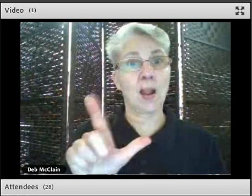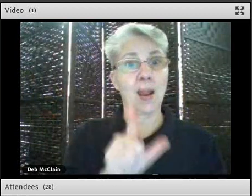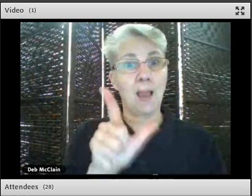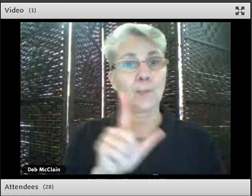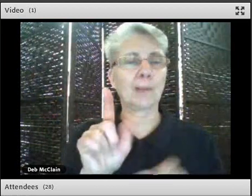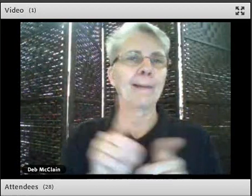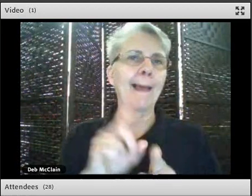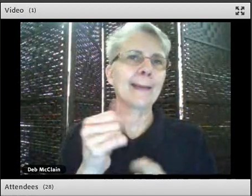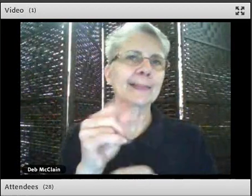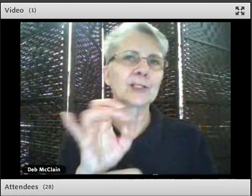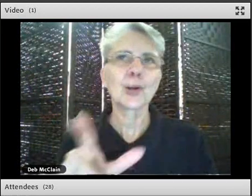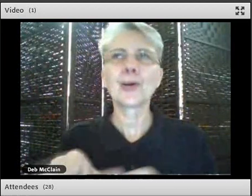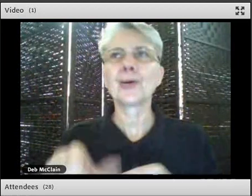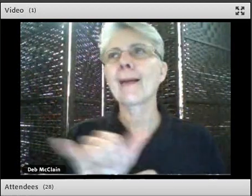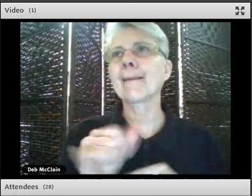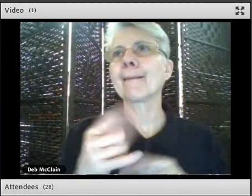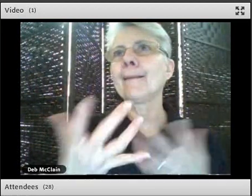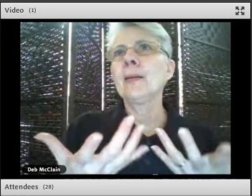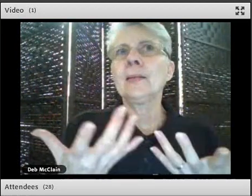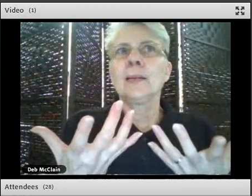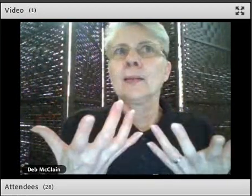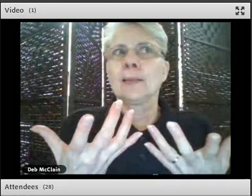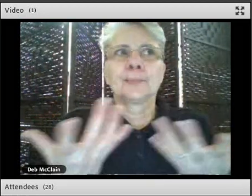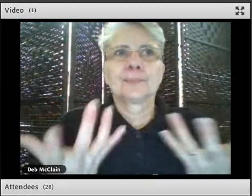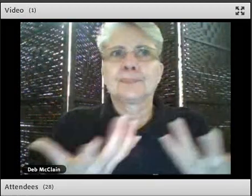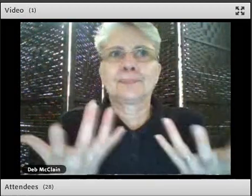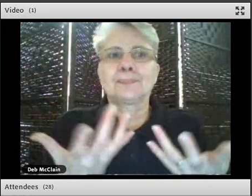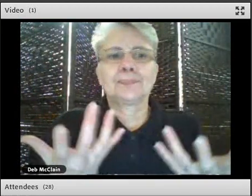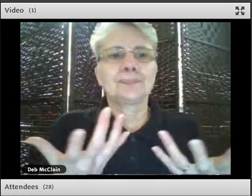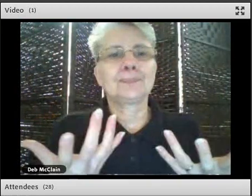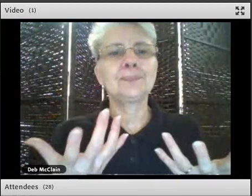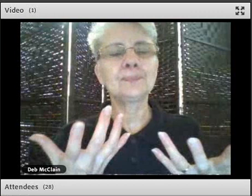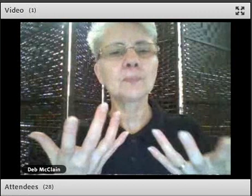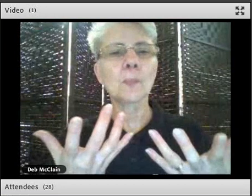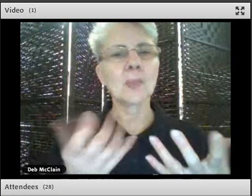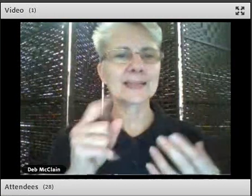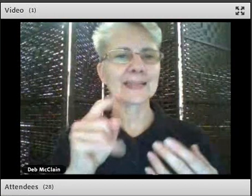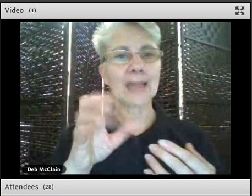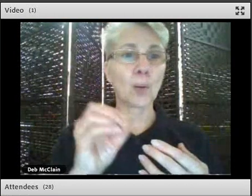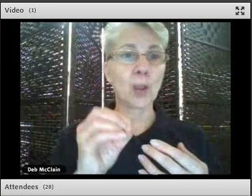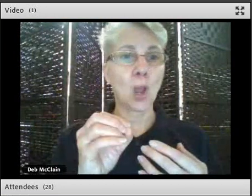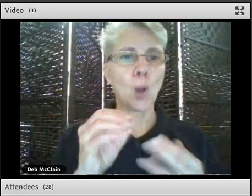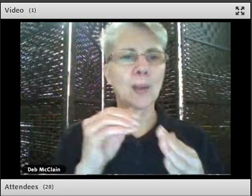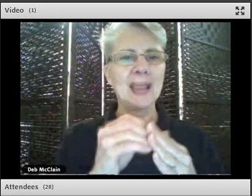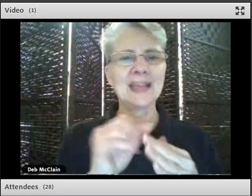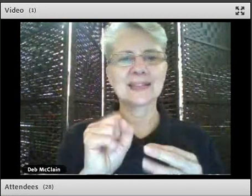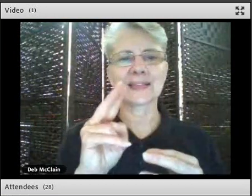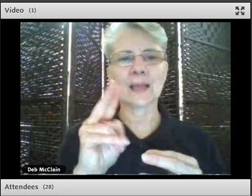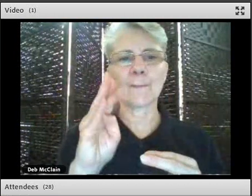in the subfield B, if that's important. You could also use the 538 field if you need to.